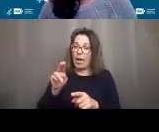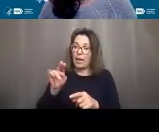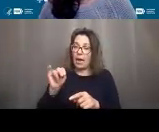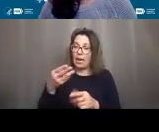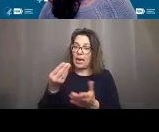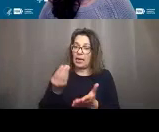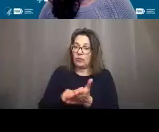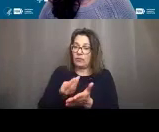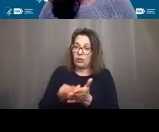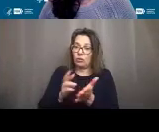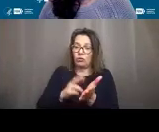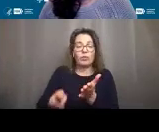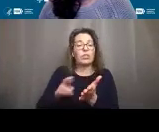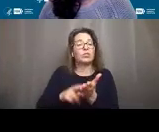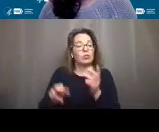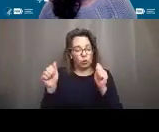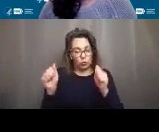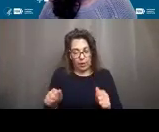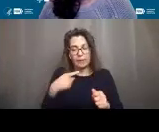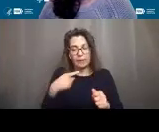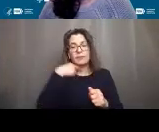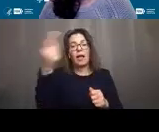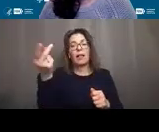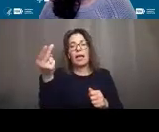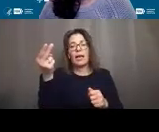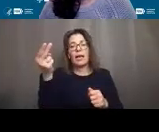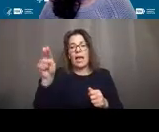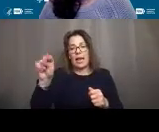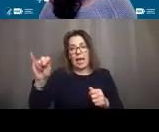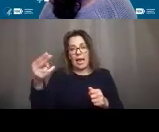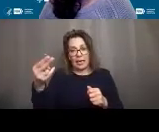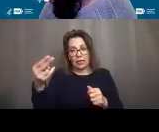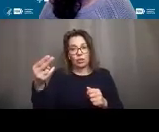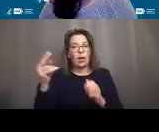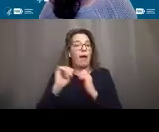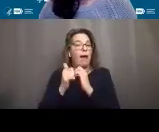One important thing is that some institutes offer a bump in the pay line for ESIs.